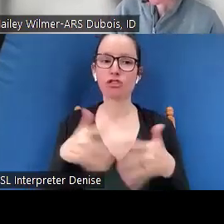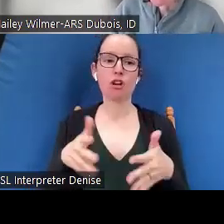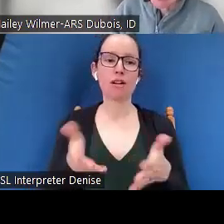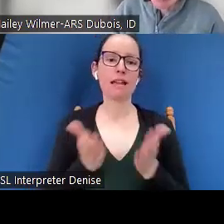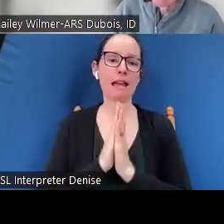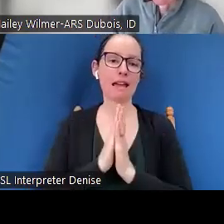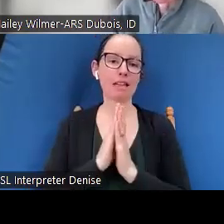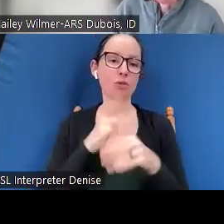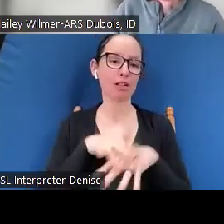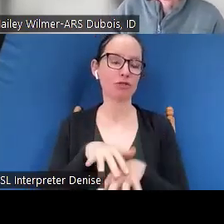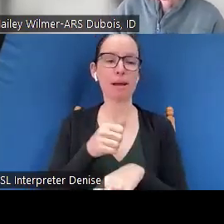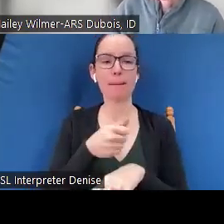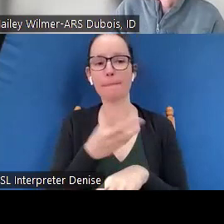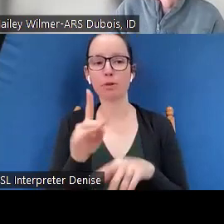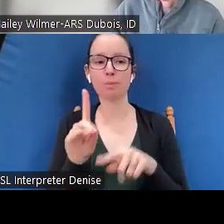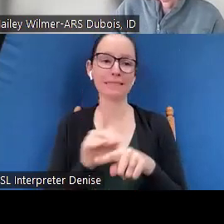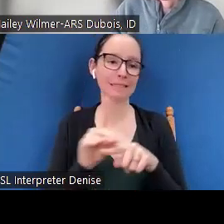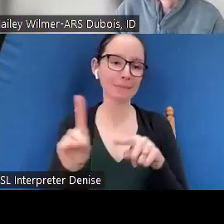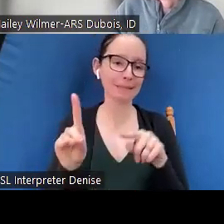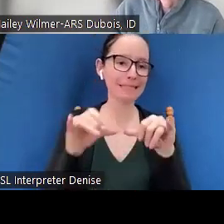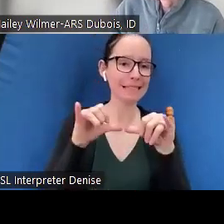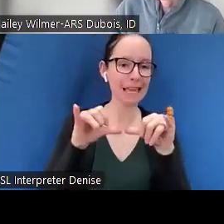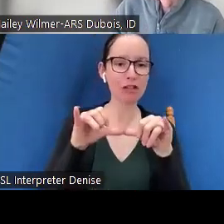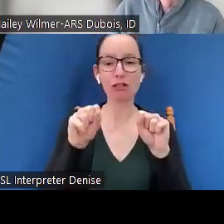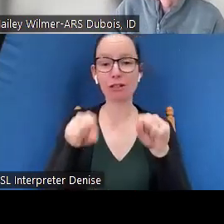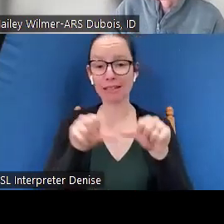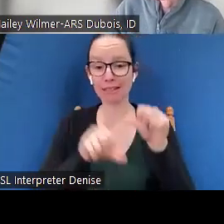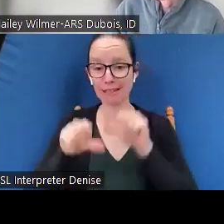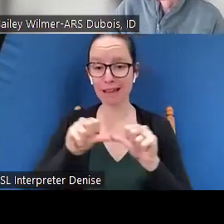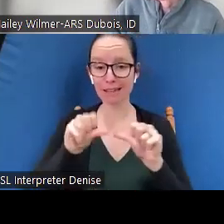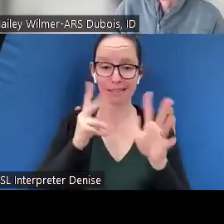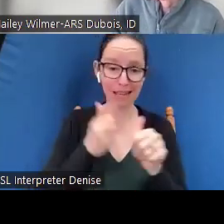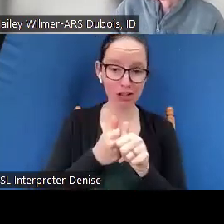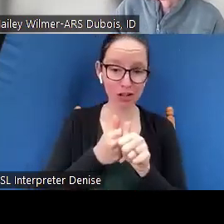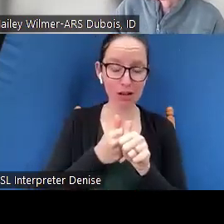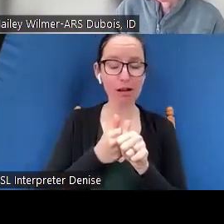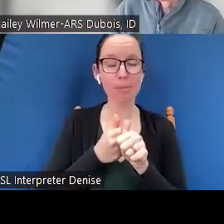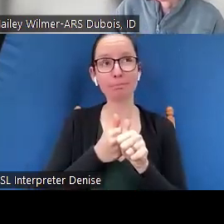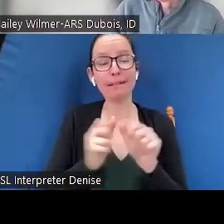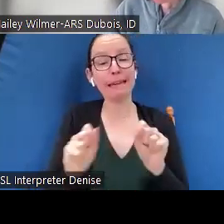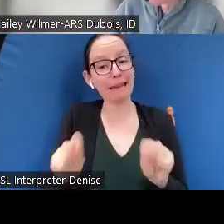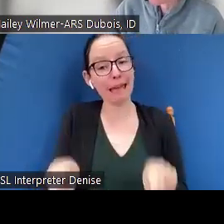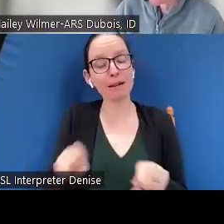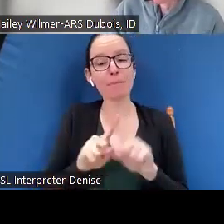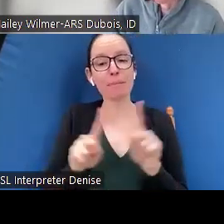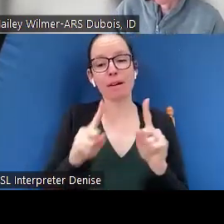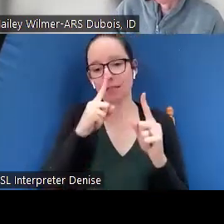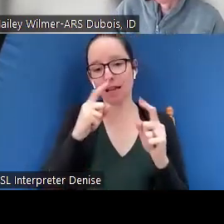can science catch up? I think we can. But it, you know, it's a complex process, and we've got a